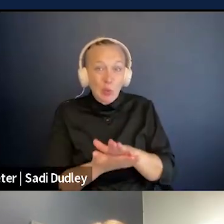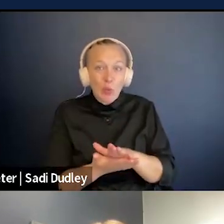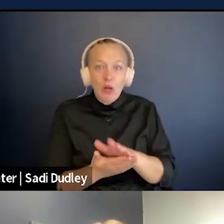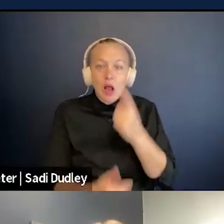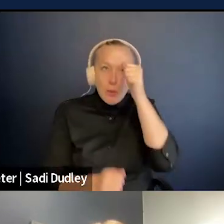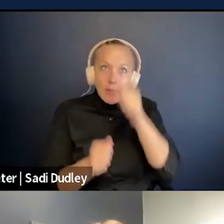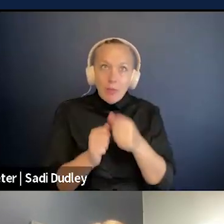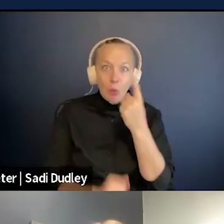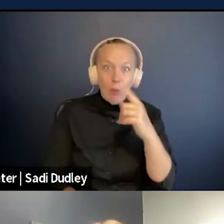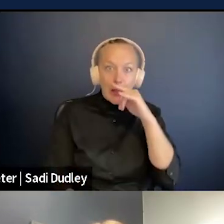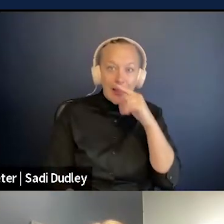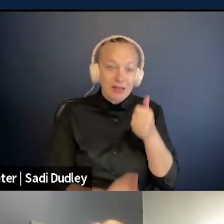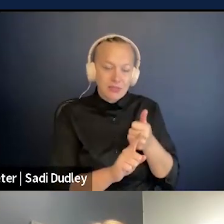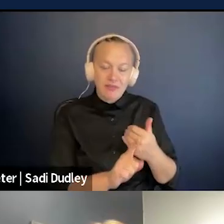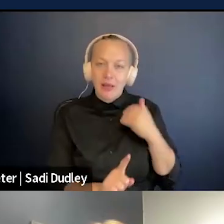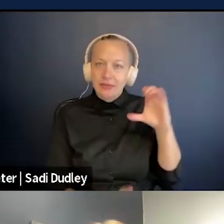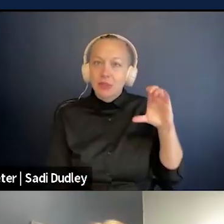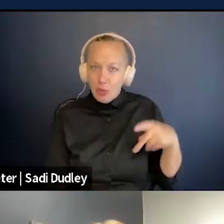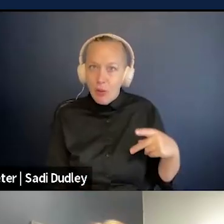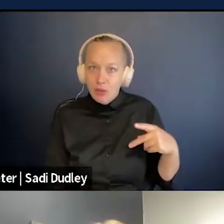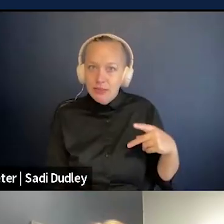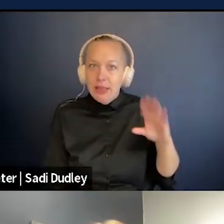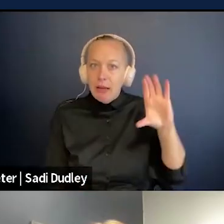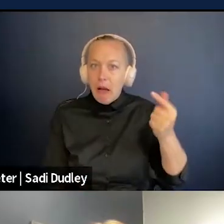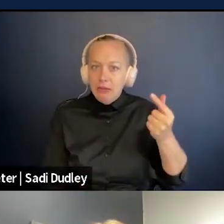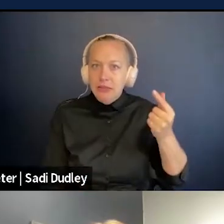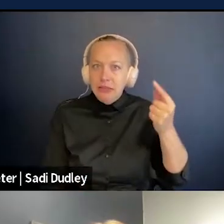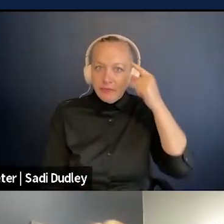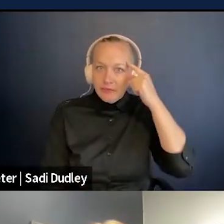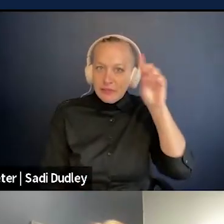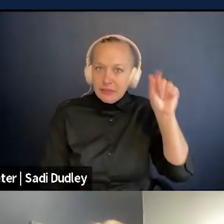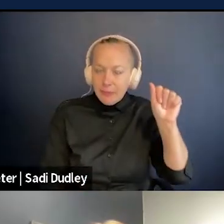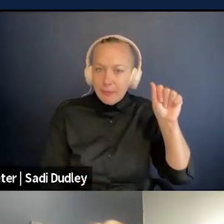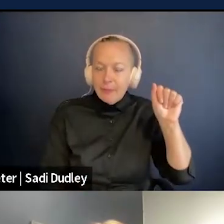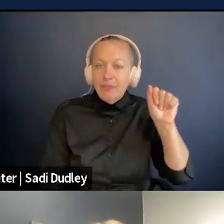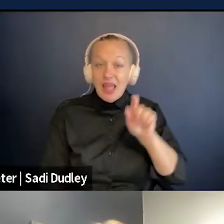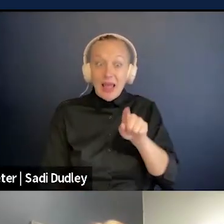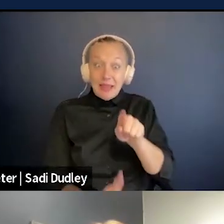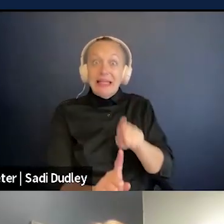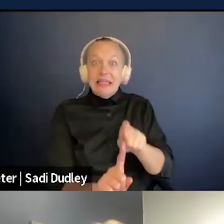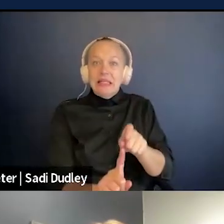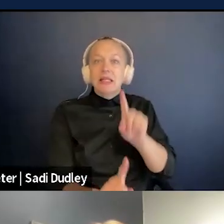He has cerebral palsy, cognitive impairment. He needed… Uh, tube feeding.